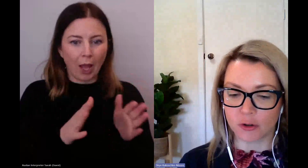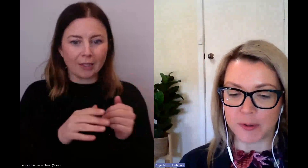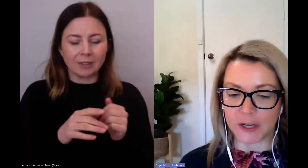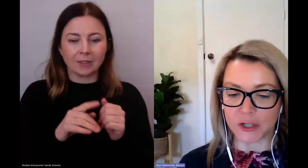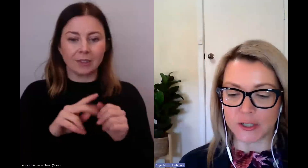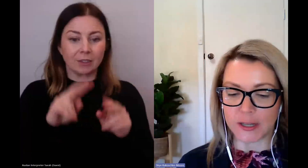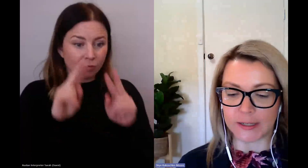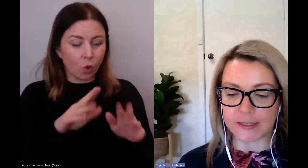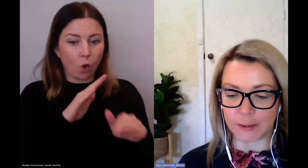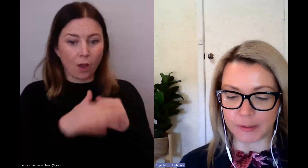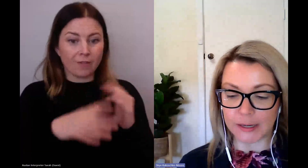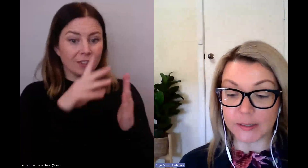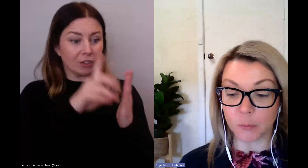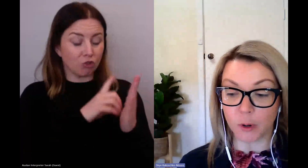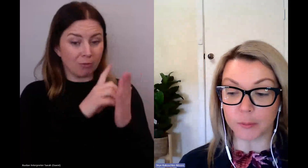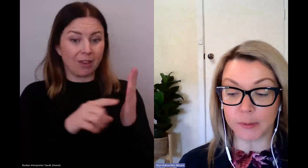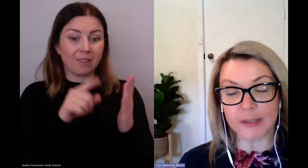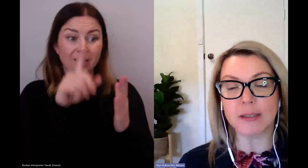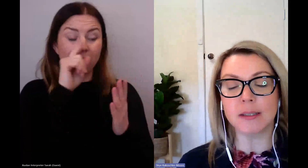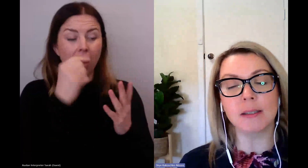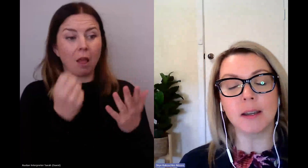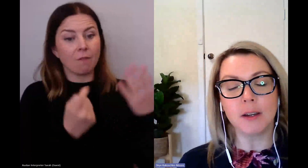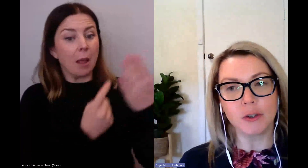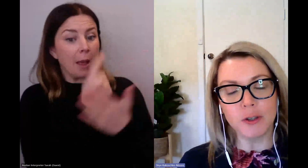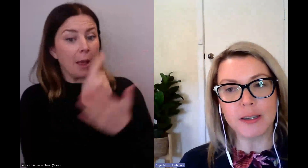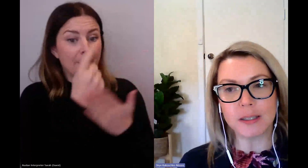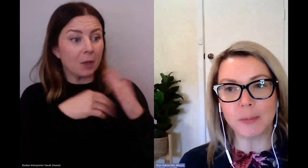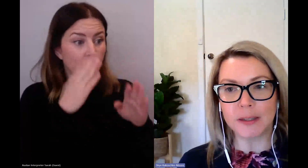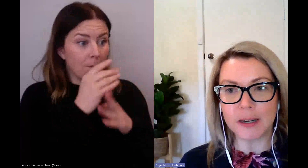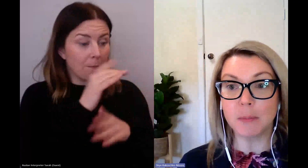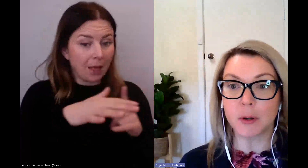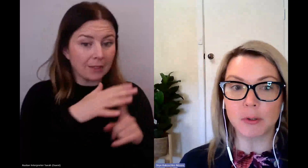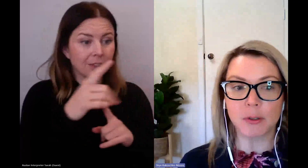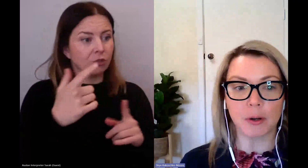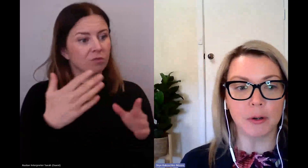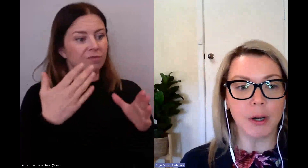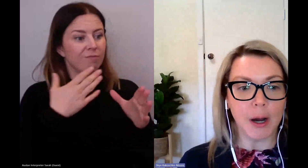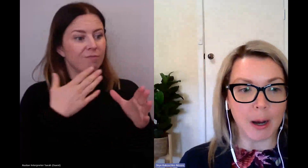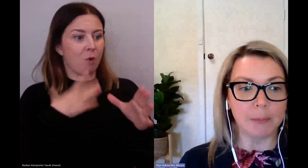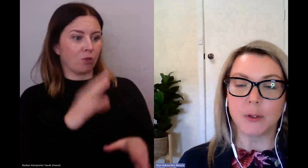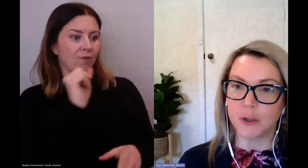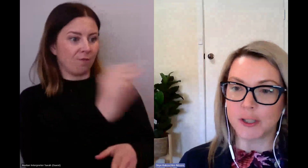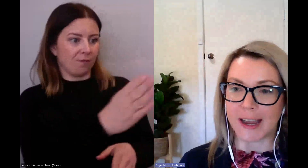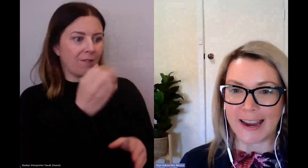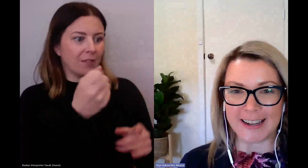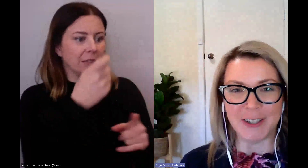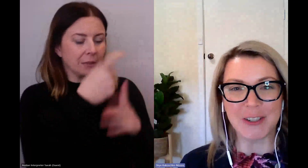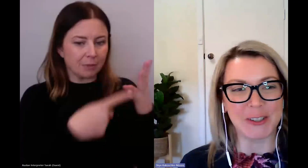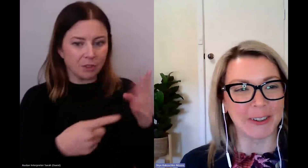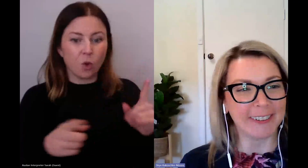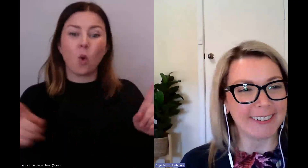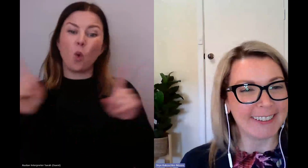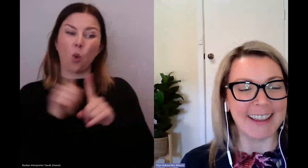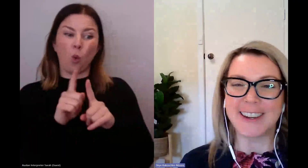discrimination that can take place in workplaces due to disability but also due to age so thank